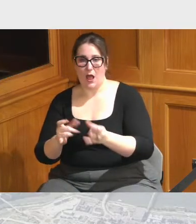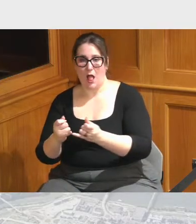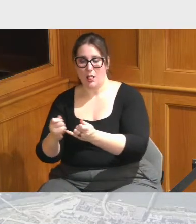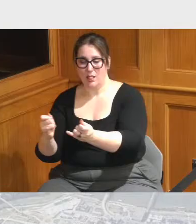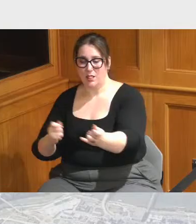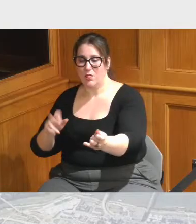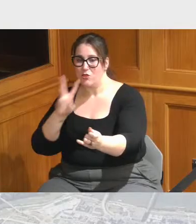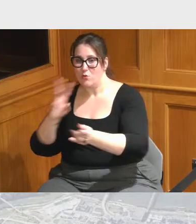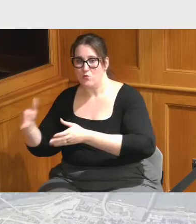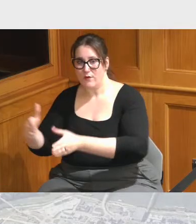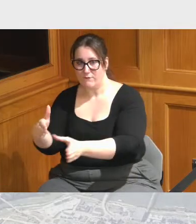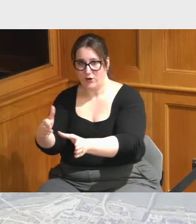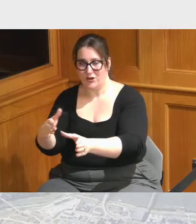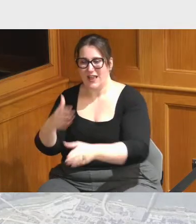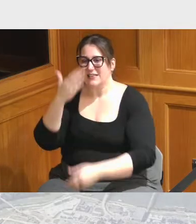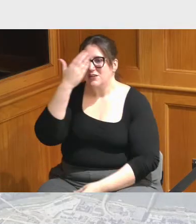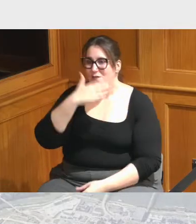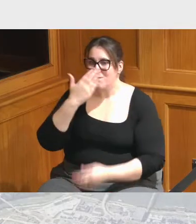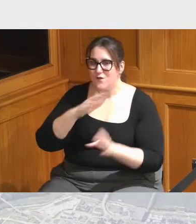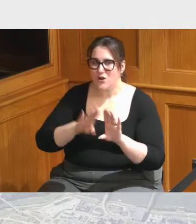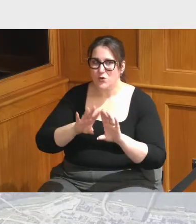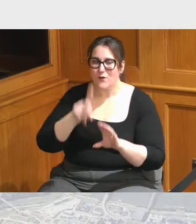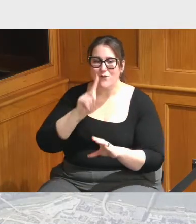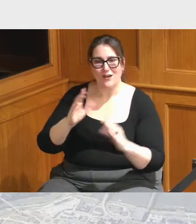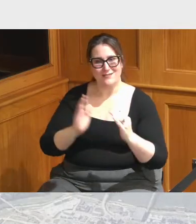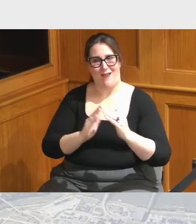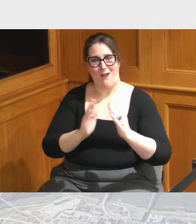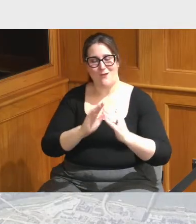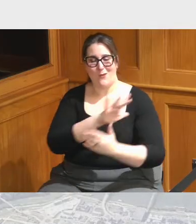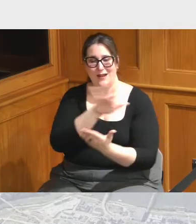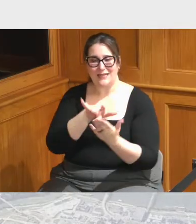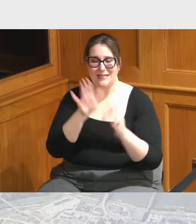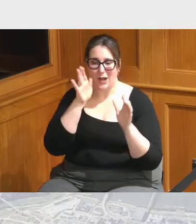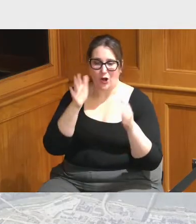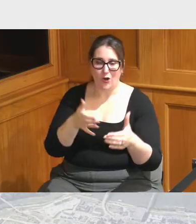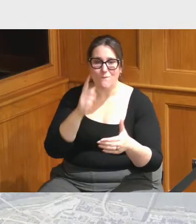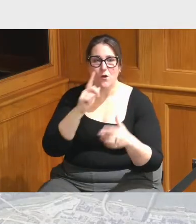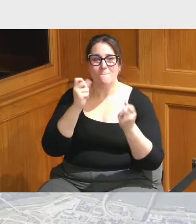earlier, this is your front door to downtown and a centerpoint of a lot of experiences. Needless to